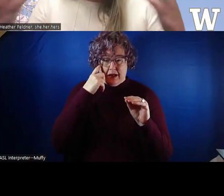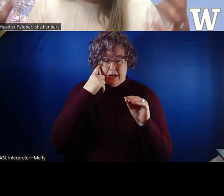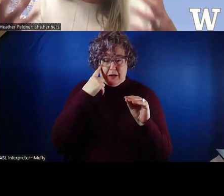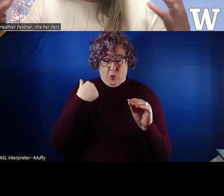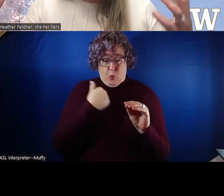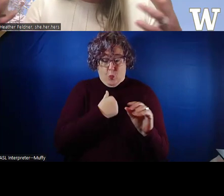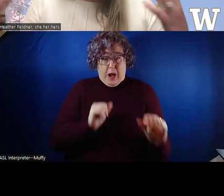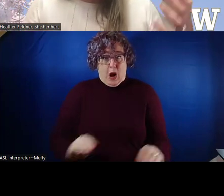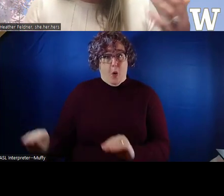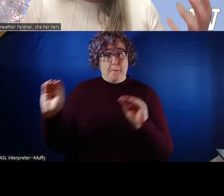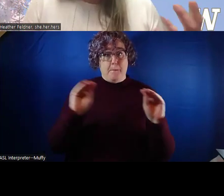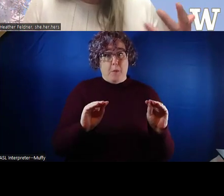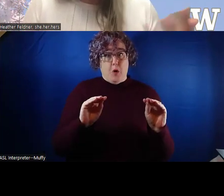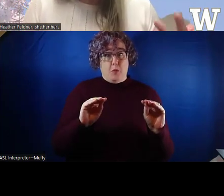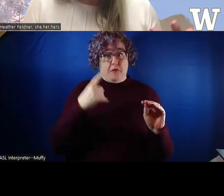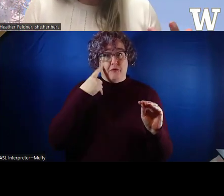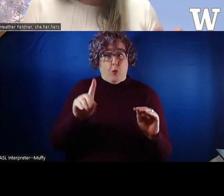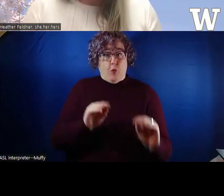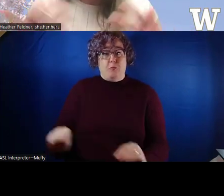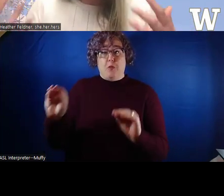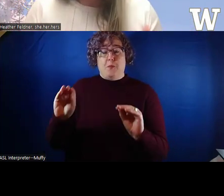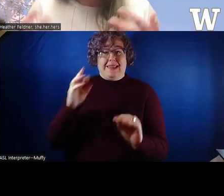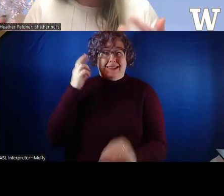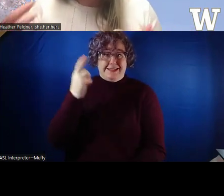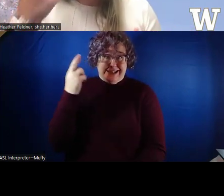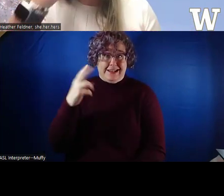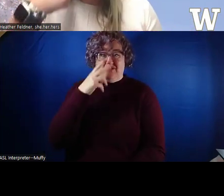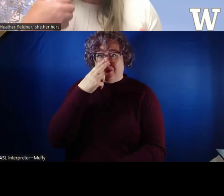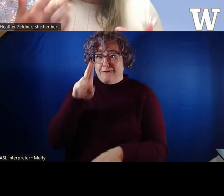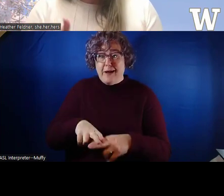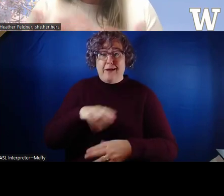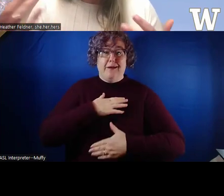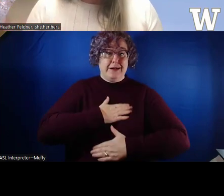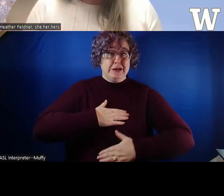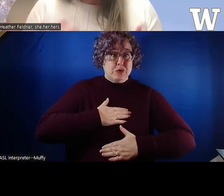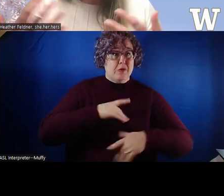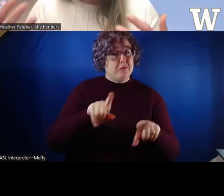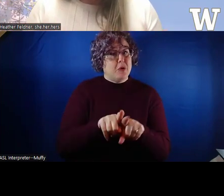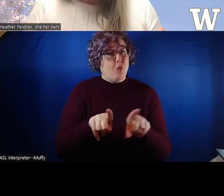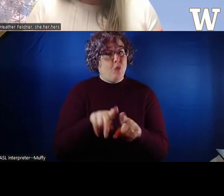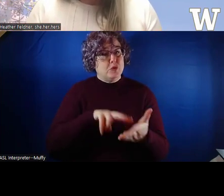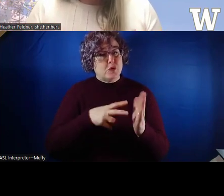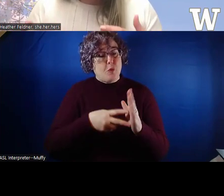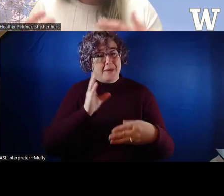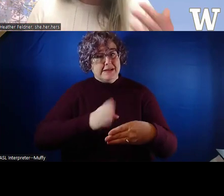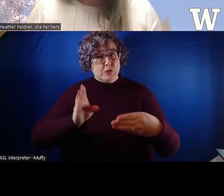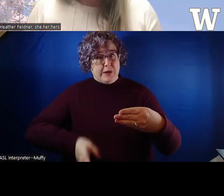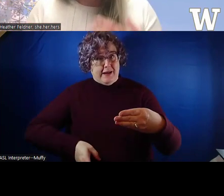We are mobile for mobility's sake, right? For fun and enjoyment, but it's also a means to an end of participating